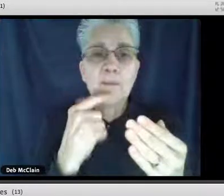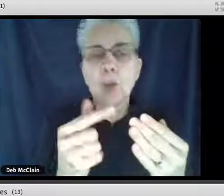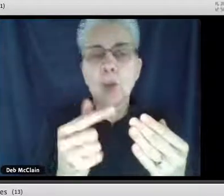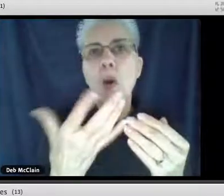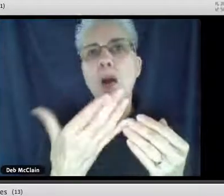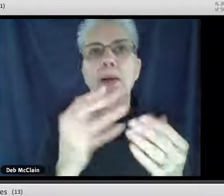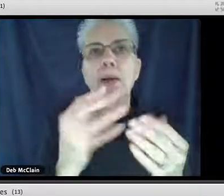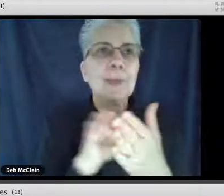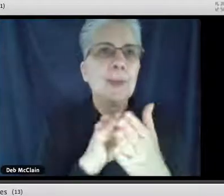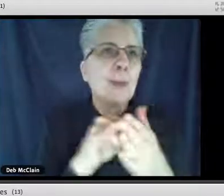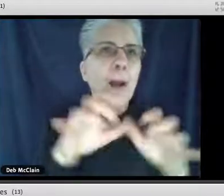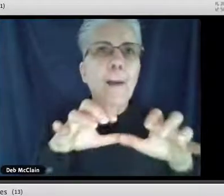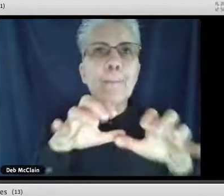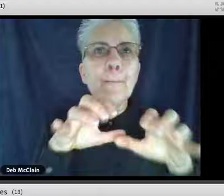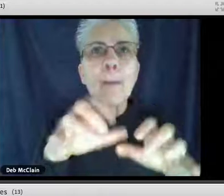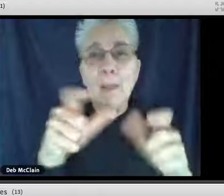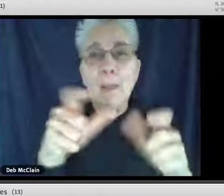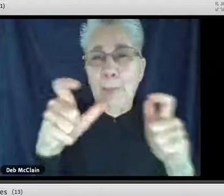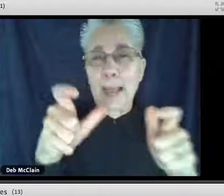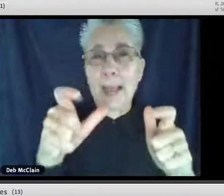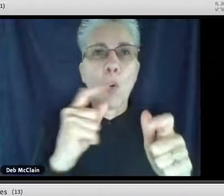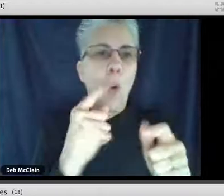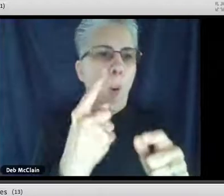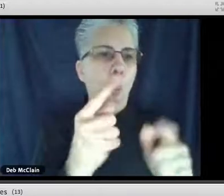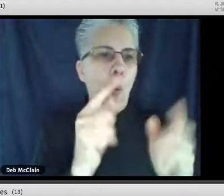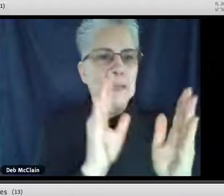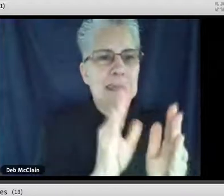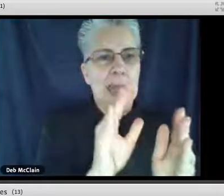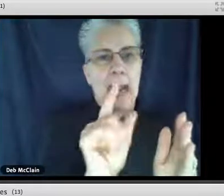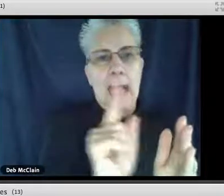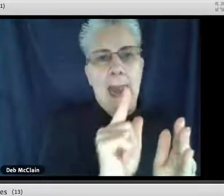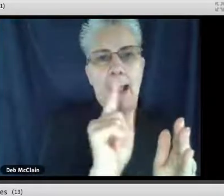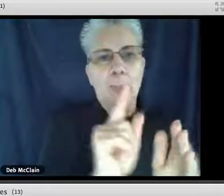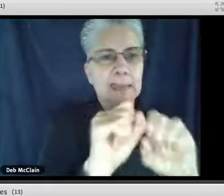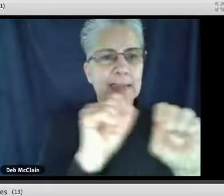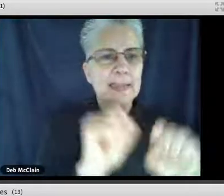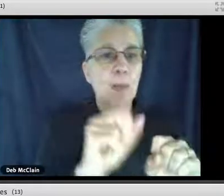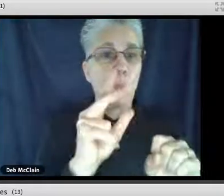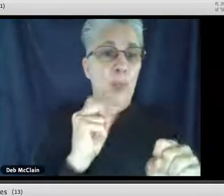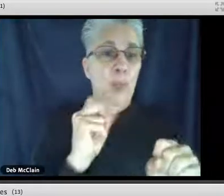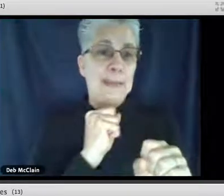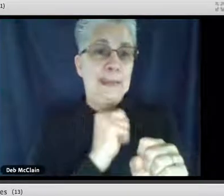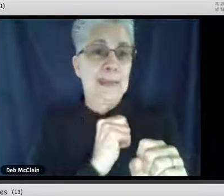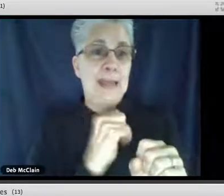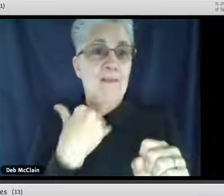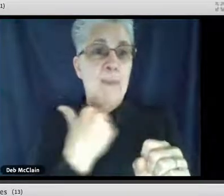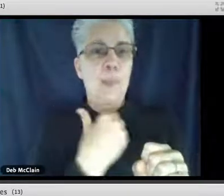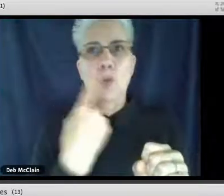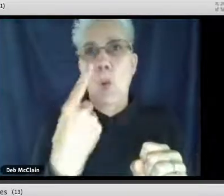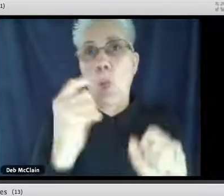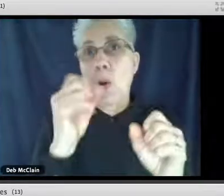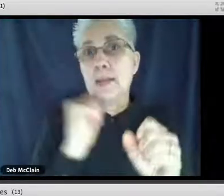this giant library, or you are one library, little system with three staff members or one staff member.